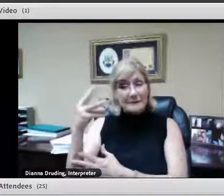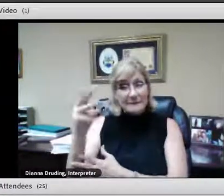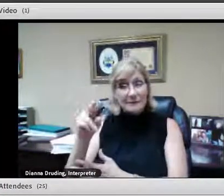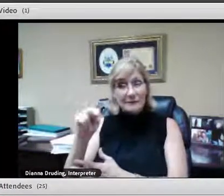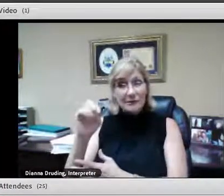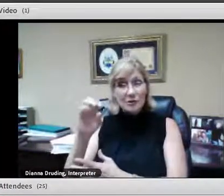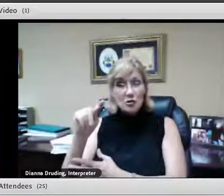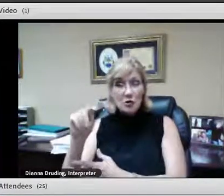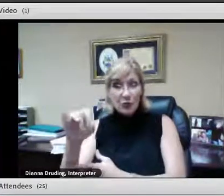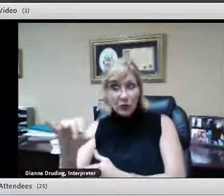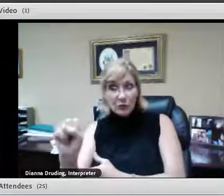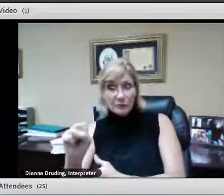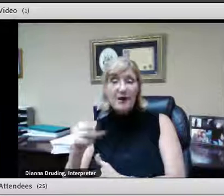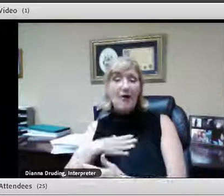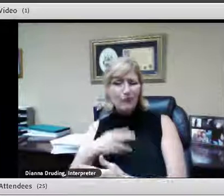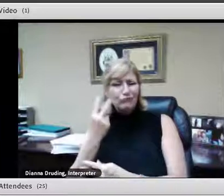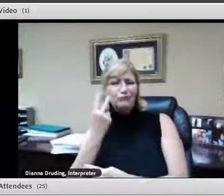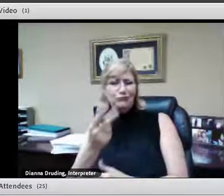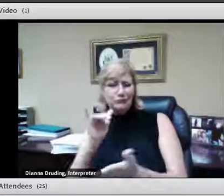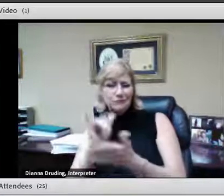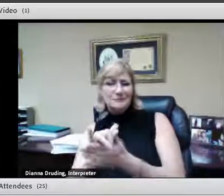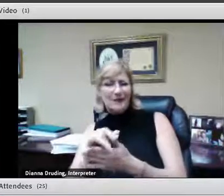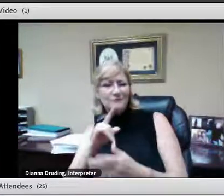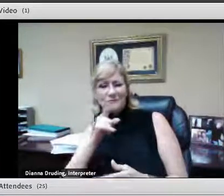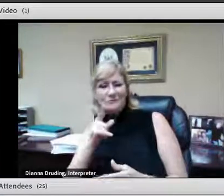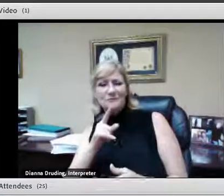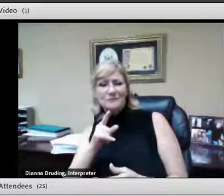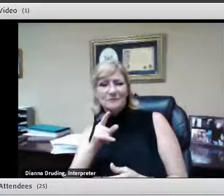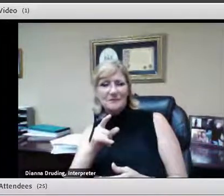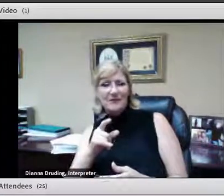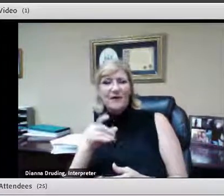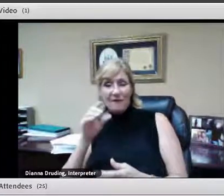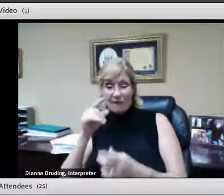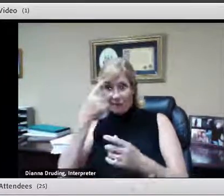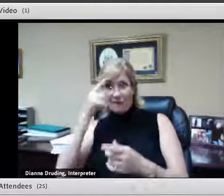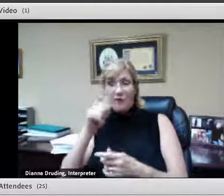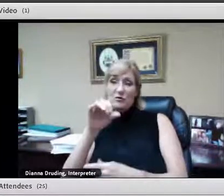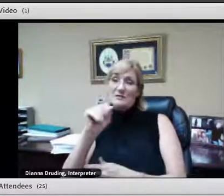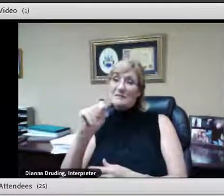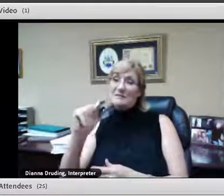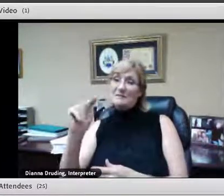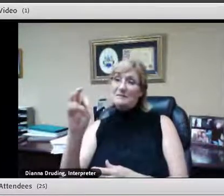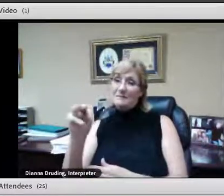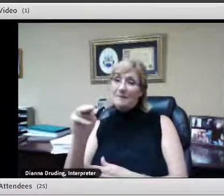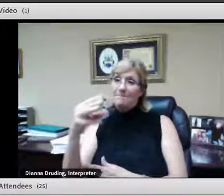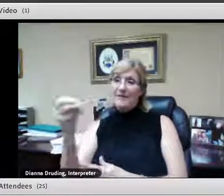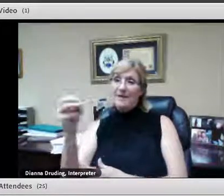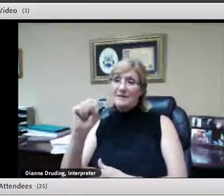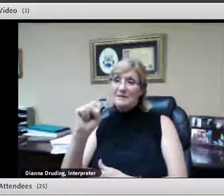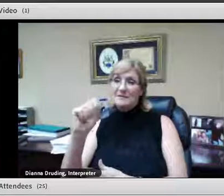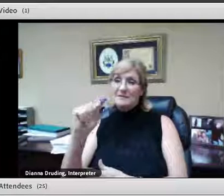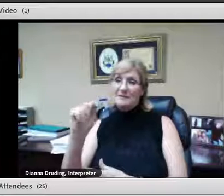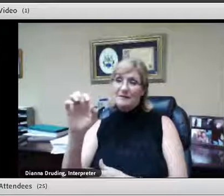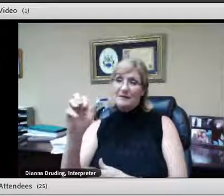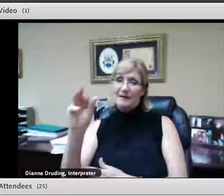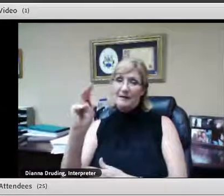It's very applicable to STEM and STEAM. Use of board games if you want to kind of go old-school,